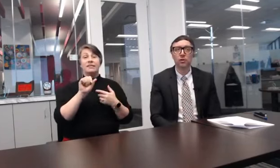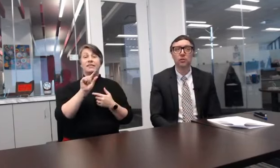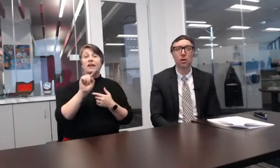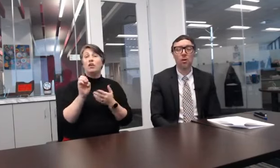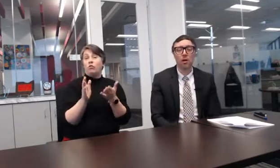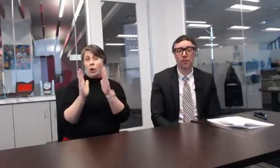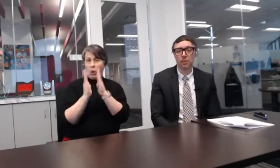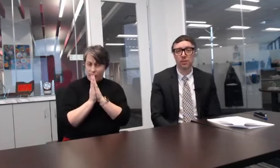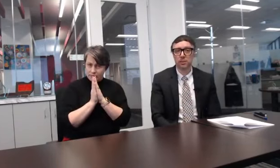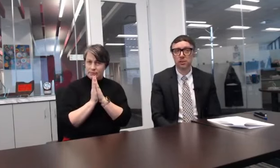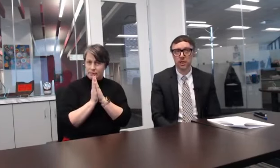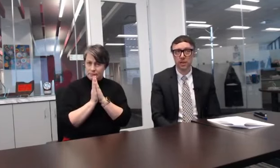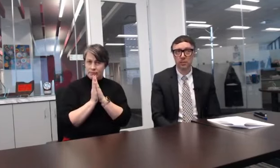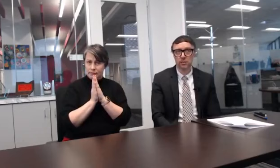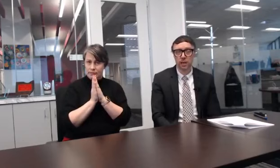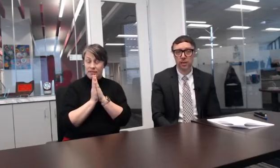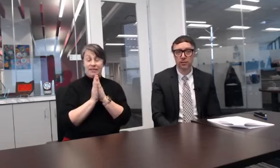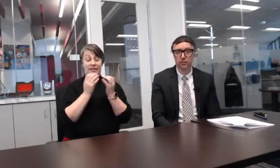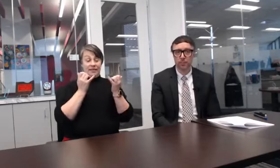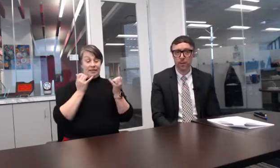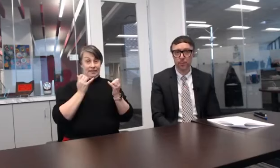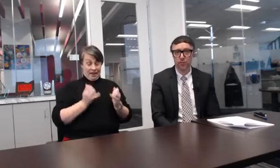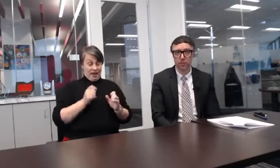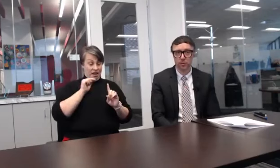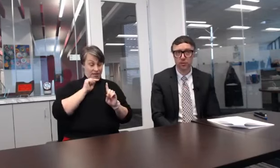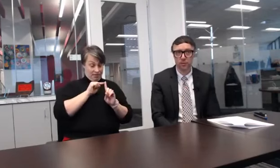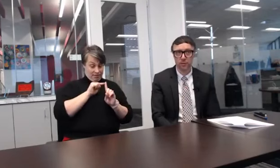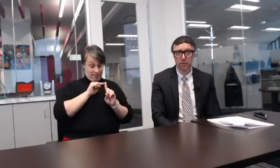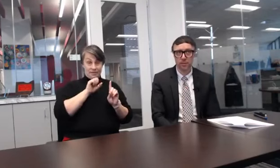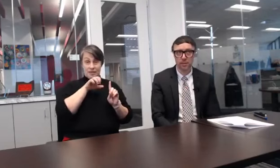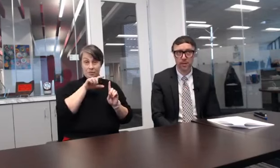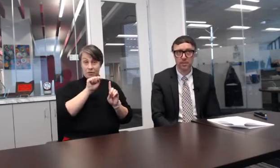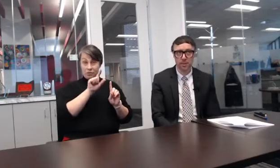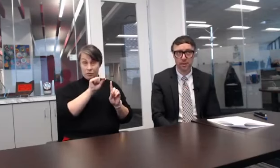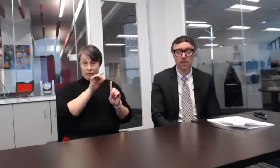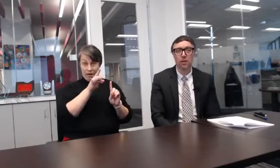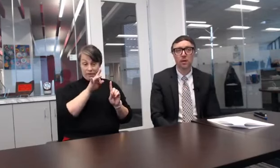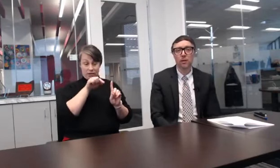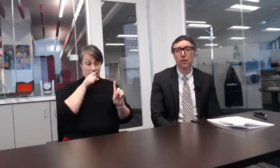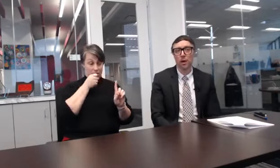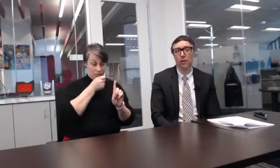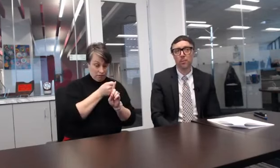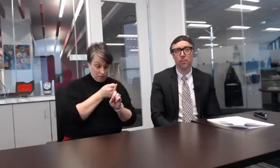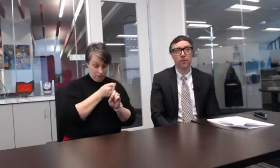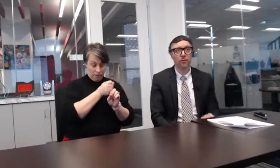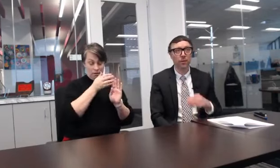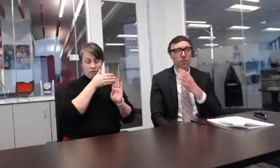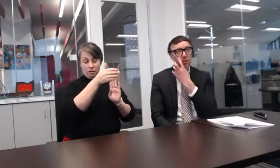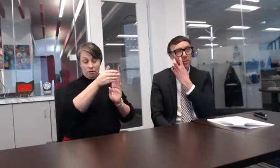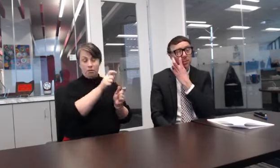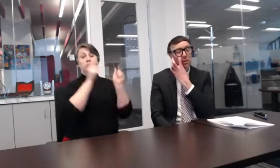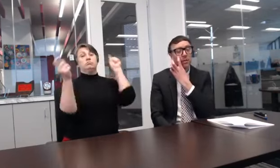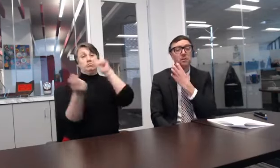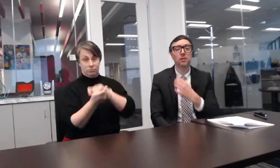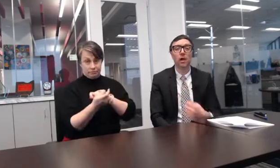So all of this has changed as of September 1st, 2018. The Ohio Department of Developmental Disabilities